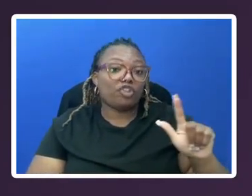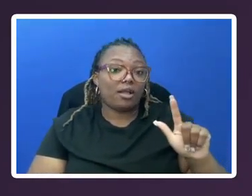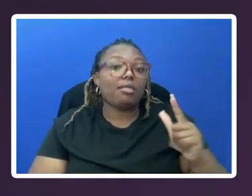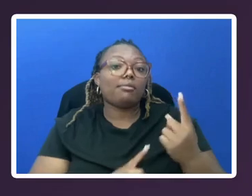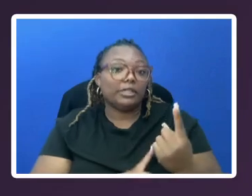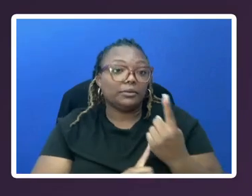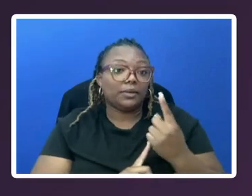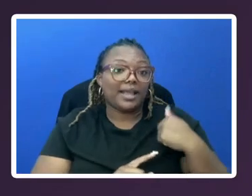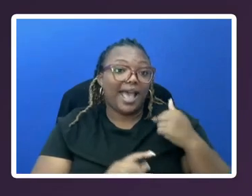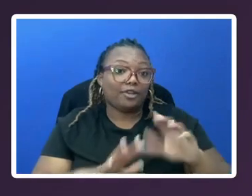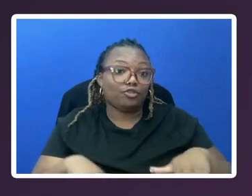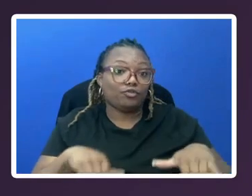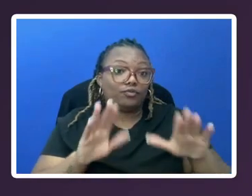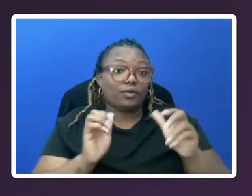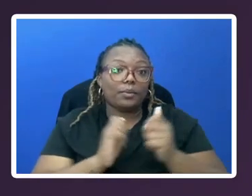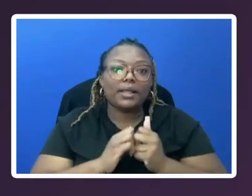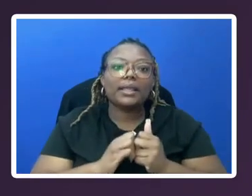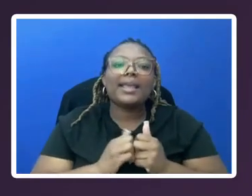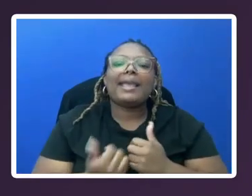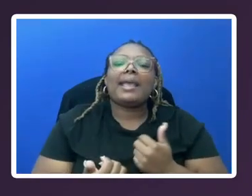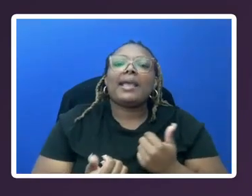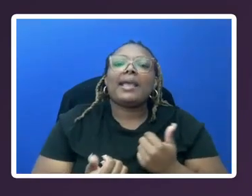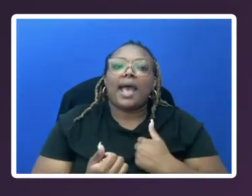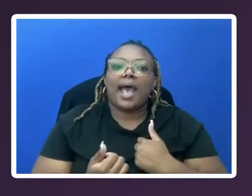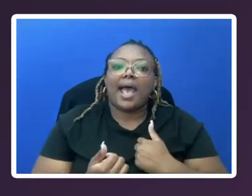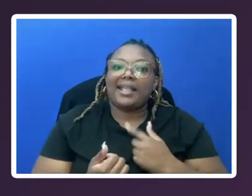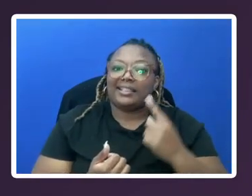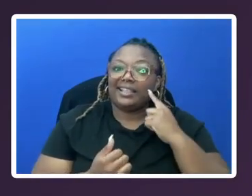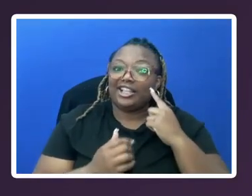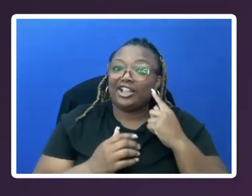And, you know, I'm guessing, the audience -- you know, things that come to mind when we were